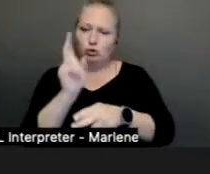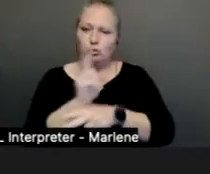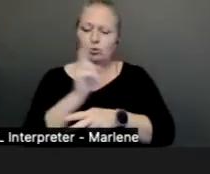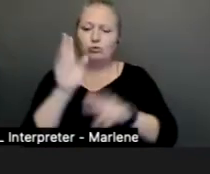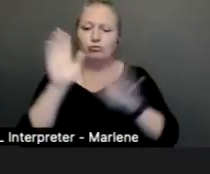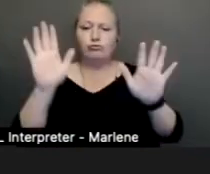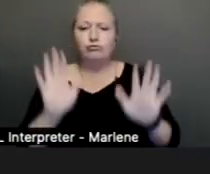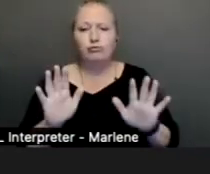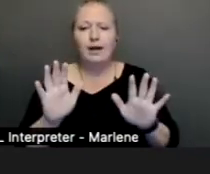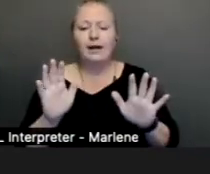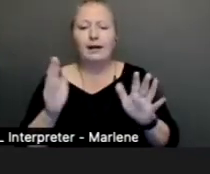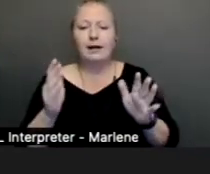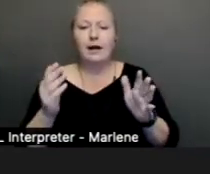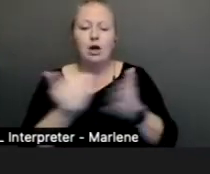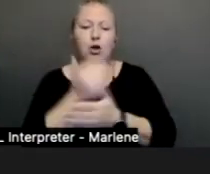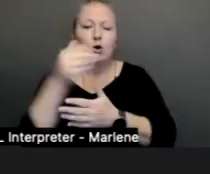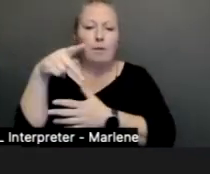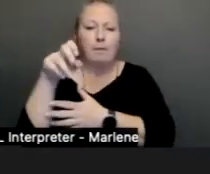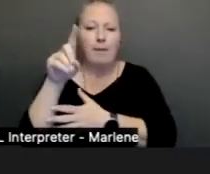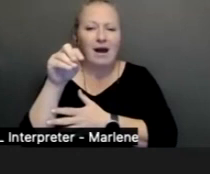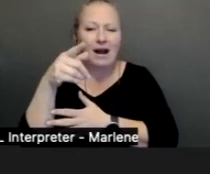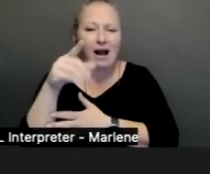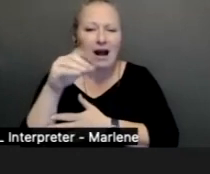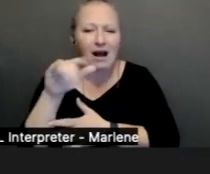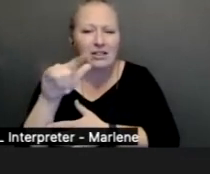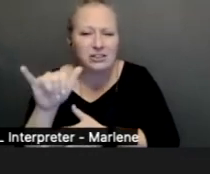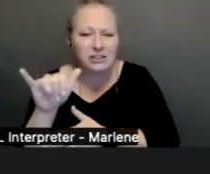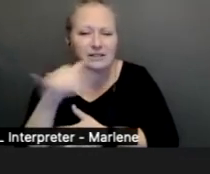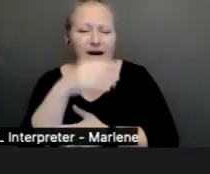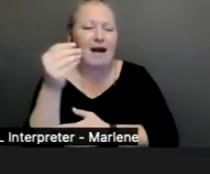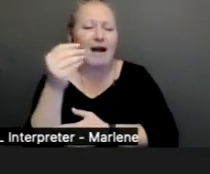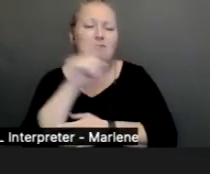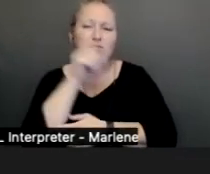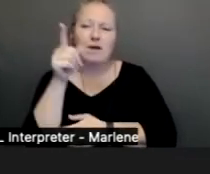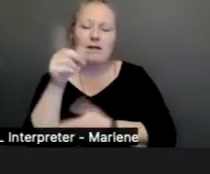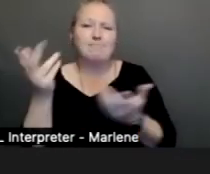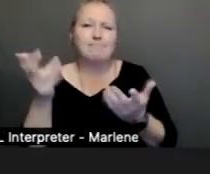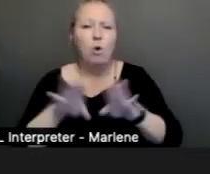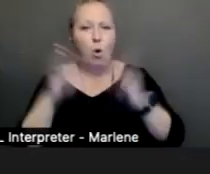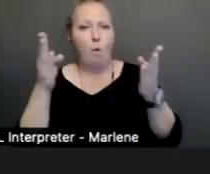great new pedagogy and, you know, really opening up the world of digital the digital world to kids,